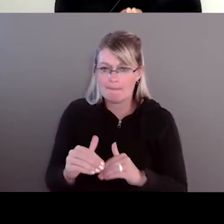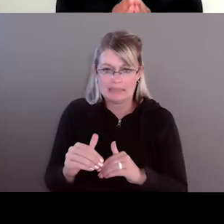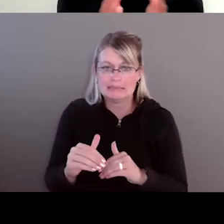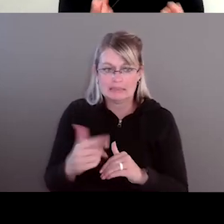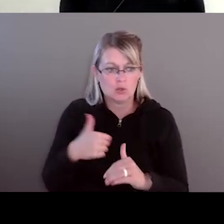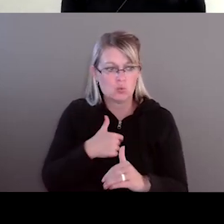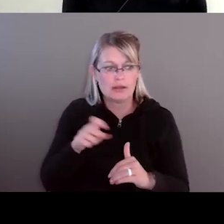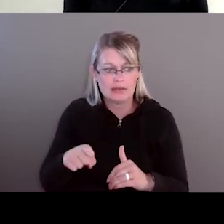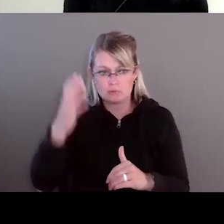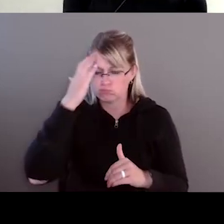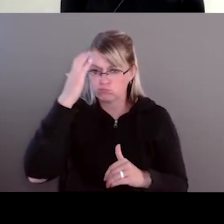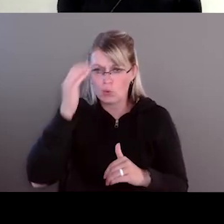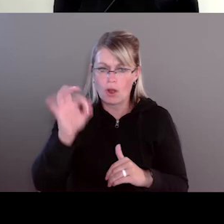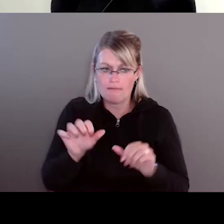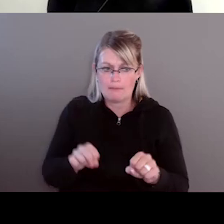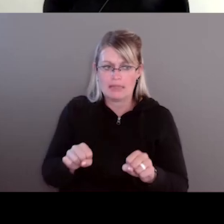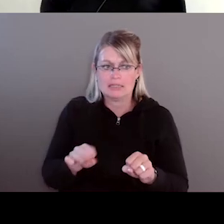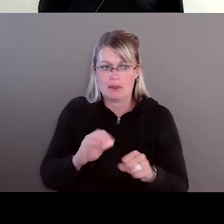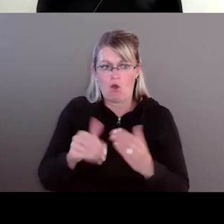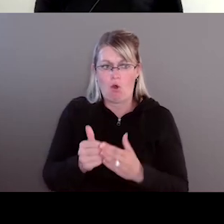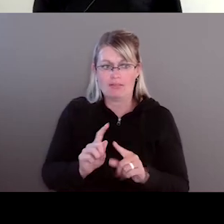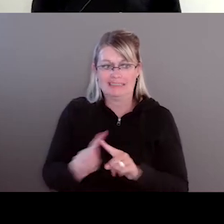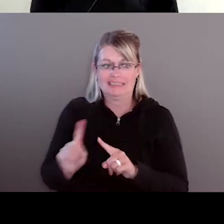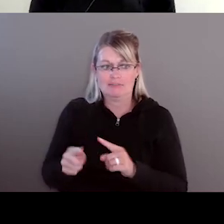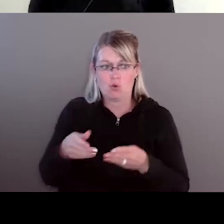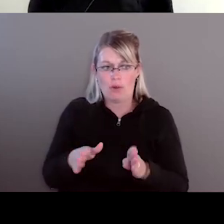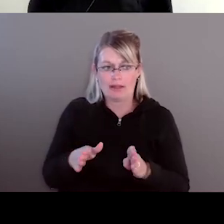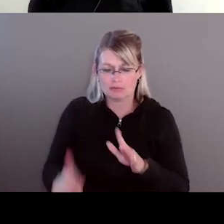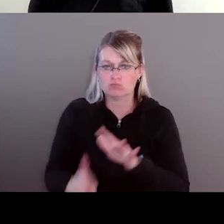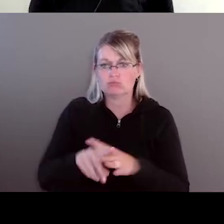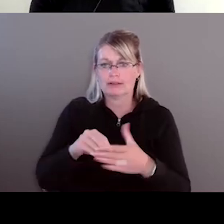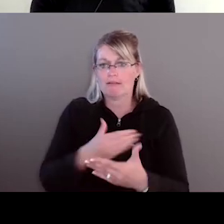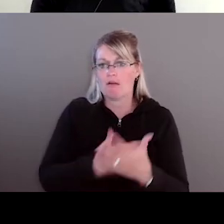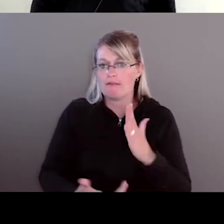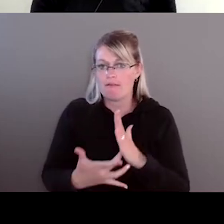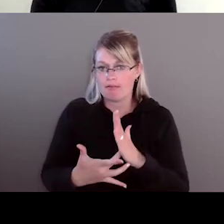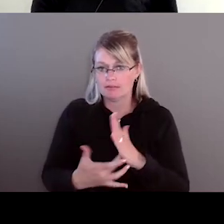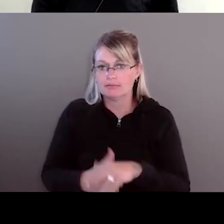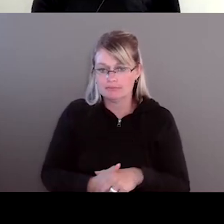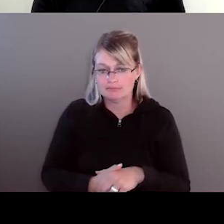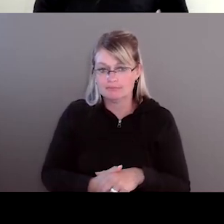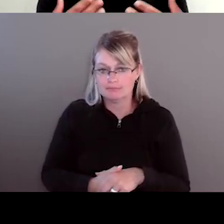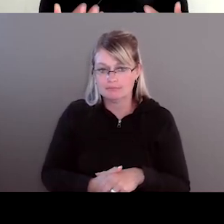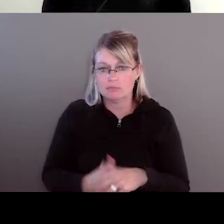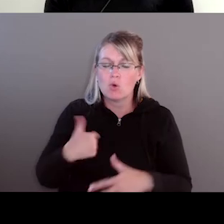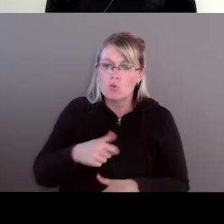be aware of ableism and all the different ways it comes into our technology. We need to be mindful